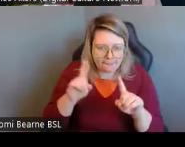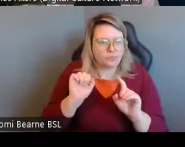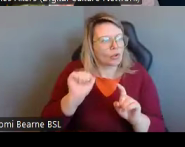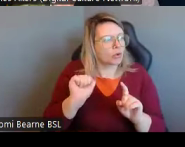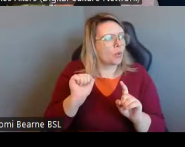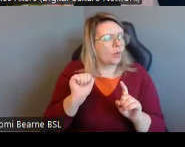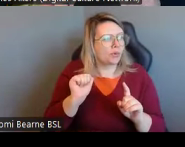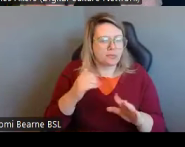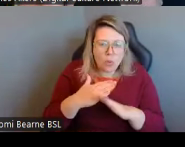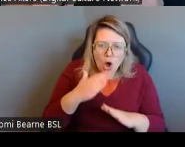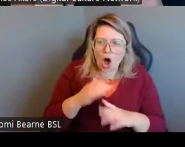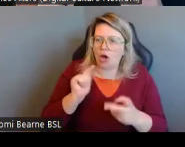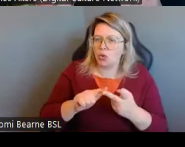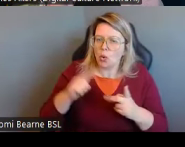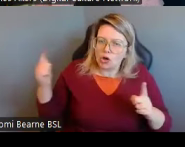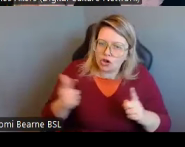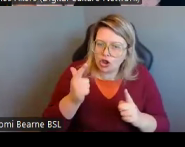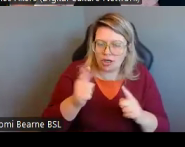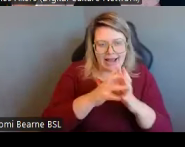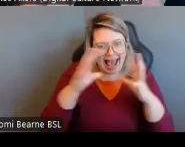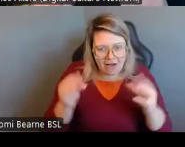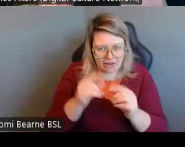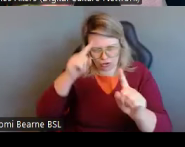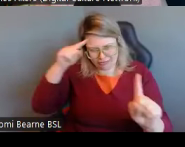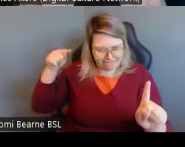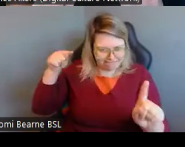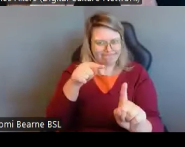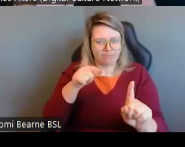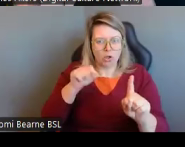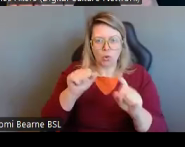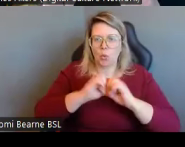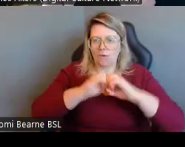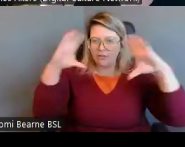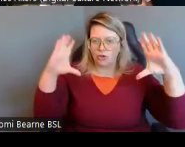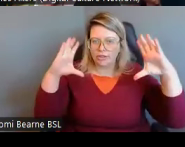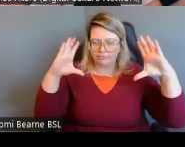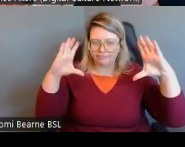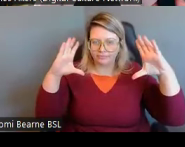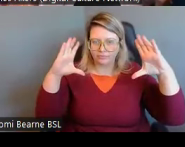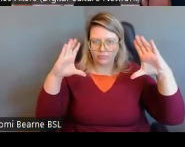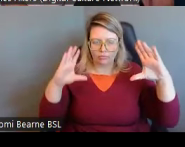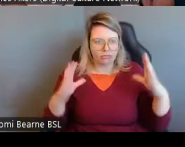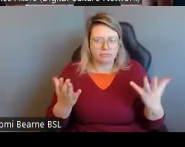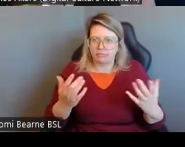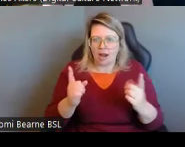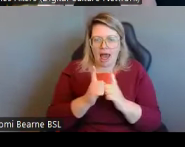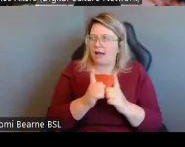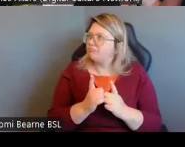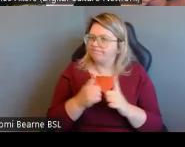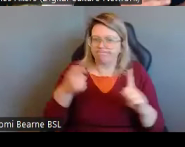should be moving them towards that objective and that vision of like, "We want to engage X and Y.